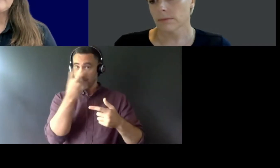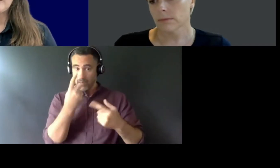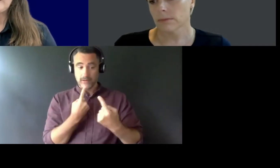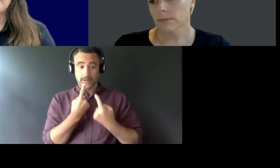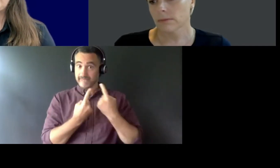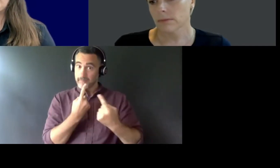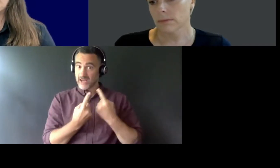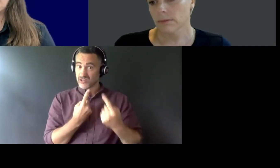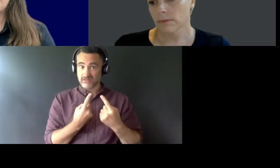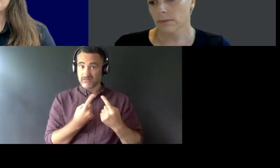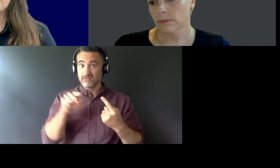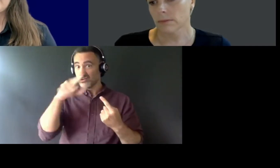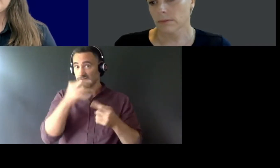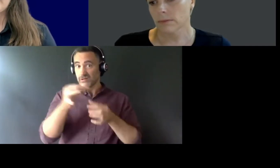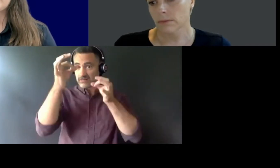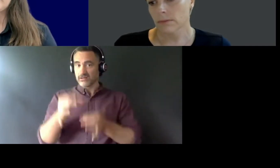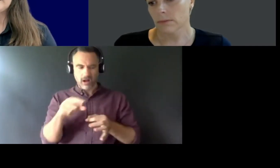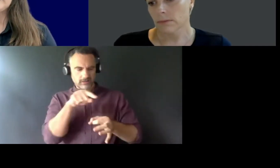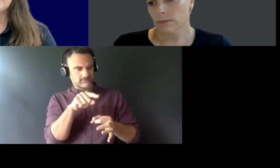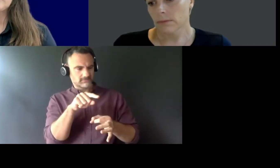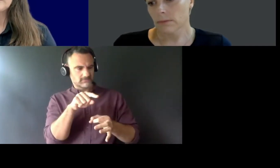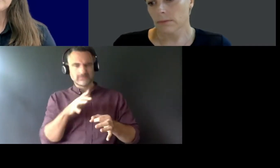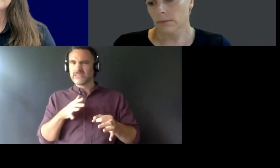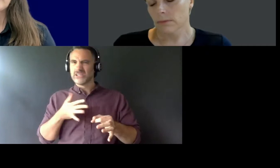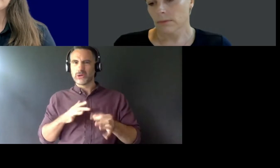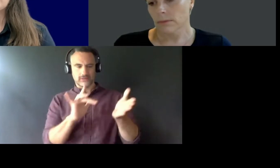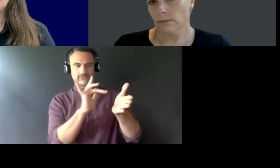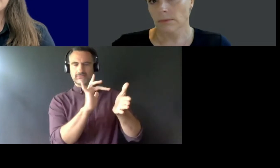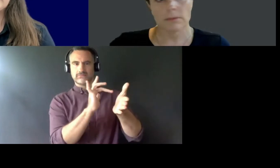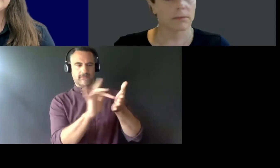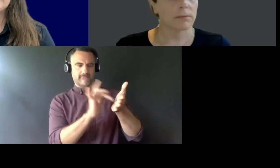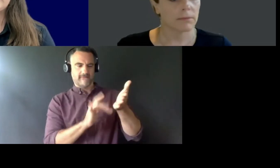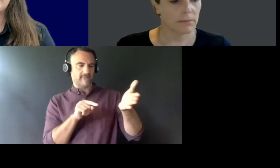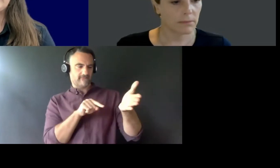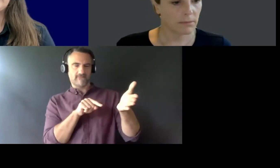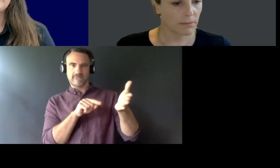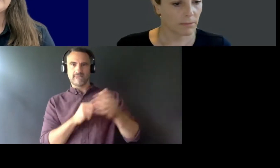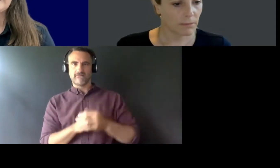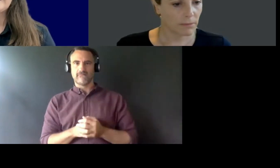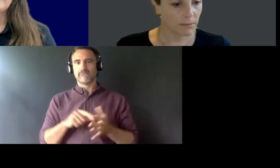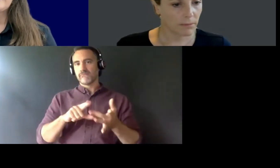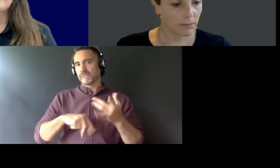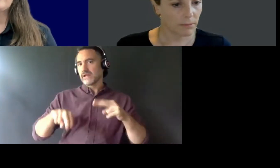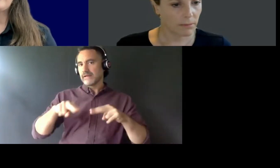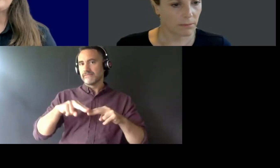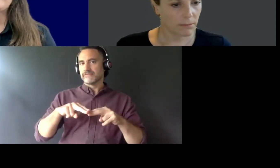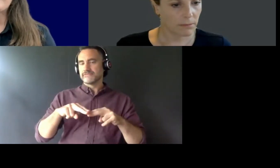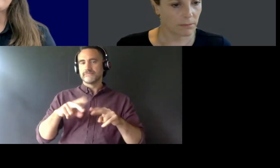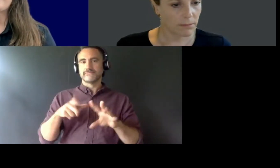who you would describe, perhaps, as multiple and complex disability, then you may find